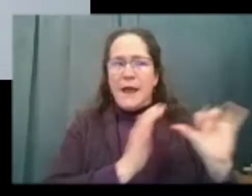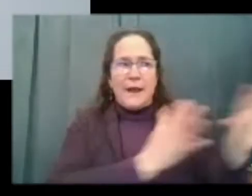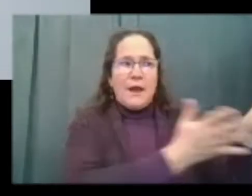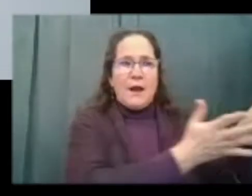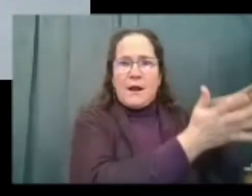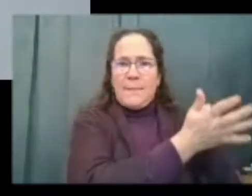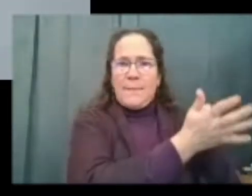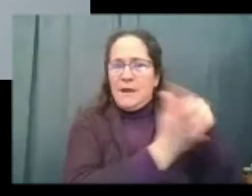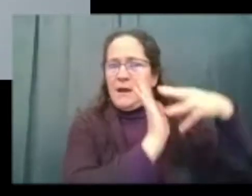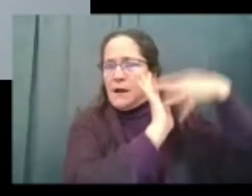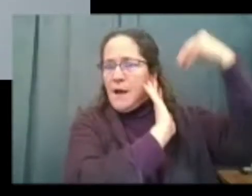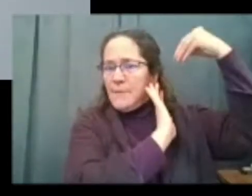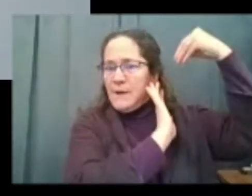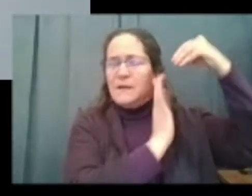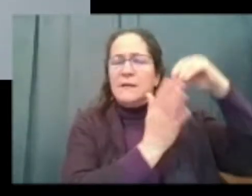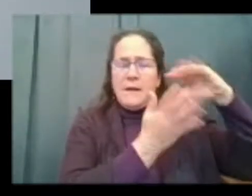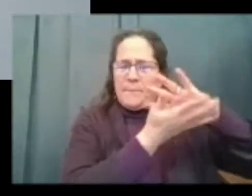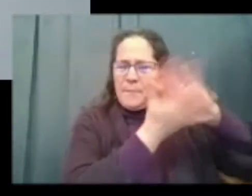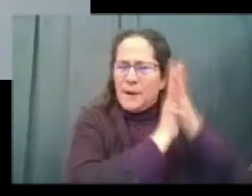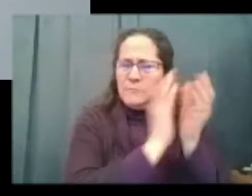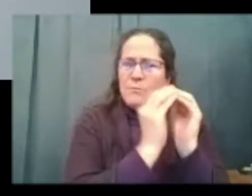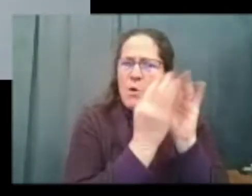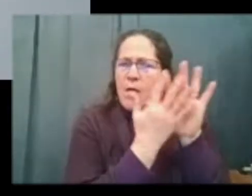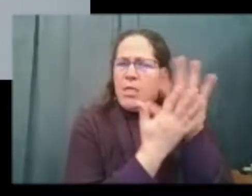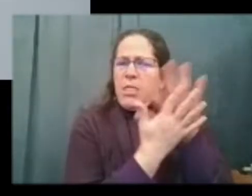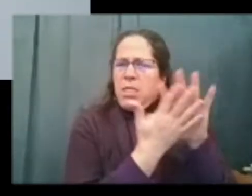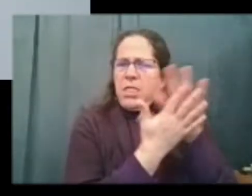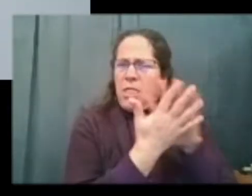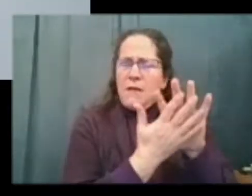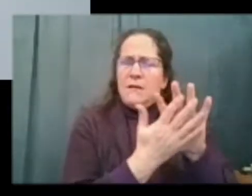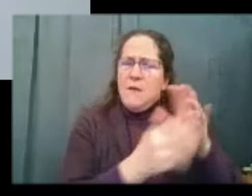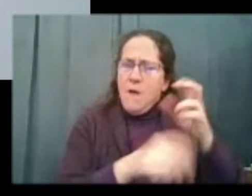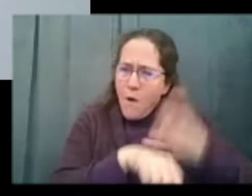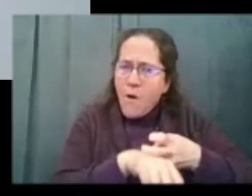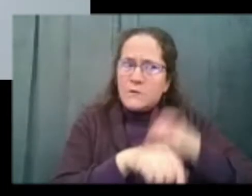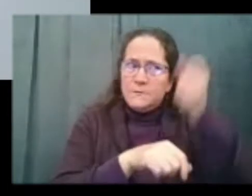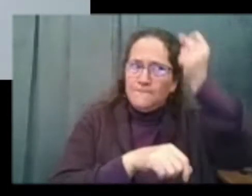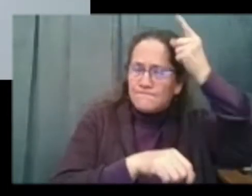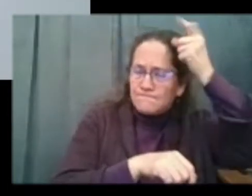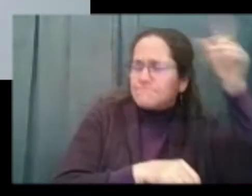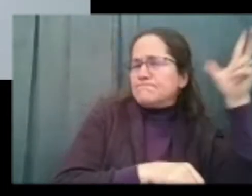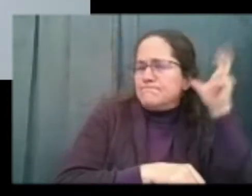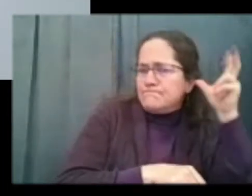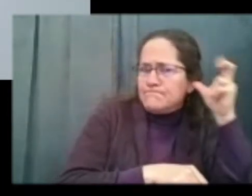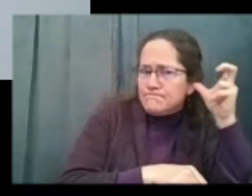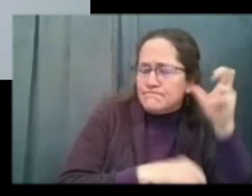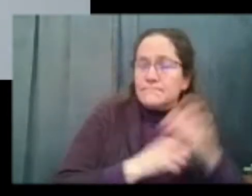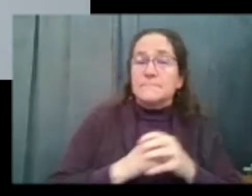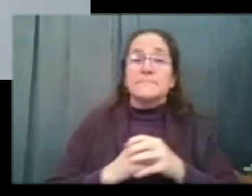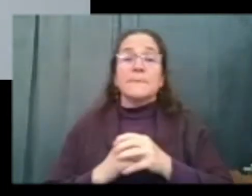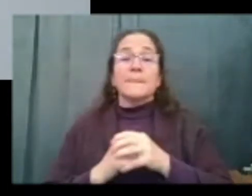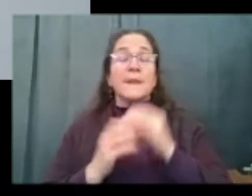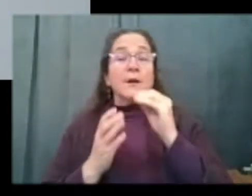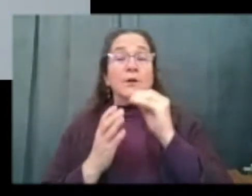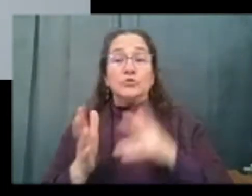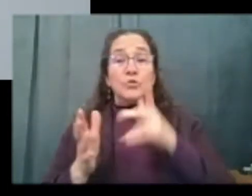can be harder to process that information auditorily and then for the student by using visual language you want to make sure that the sign language is coming through clearly